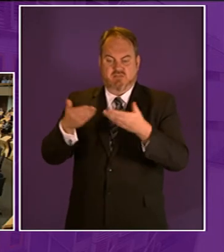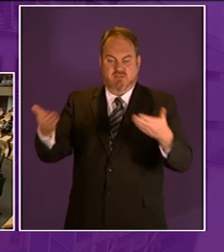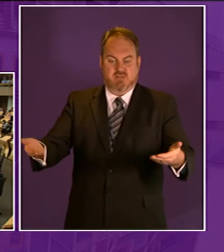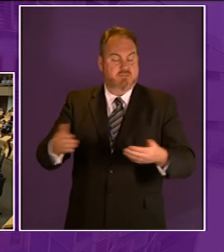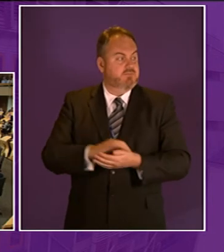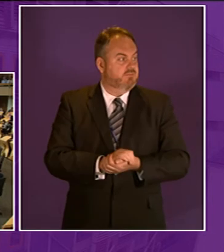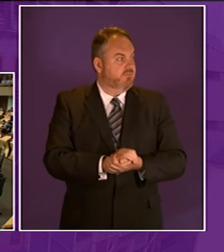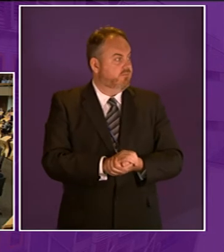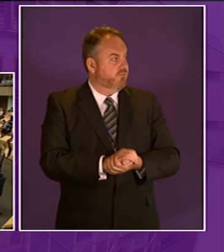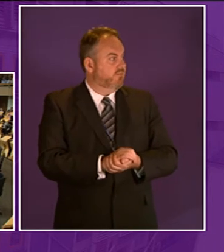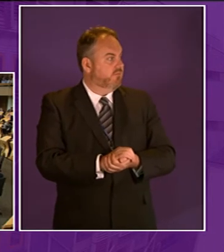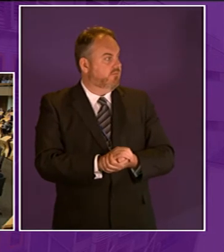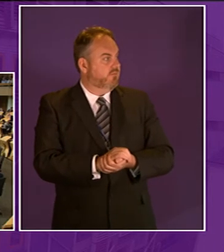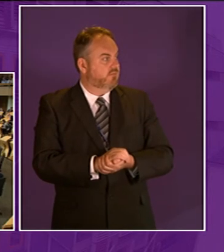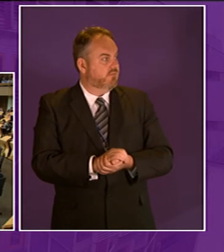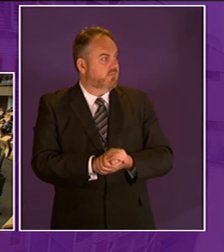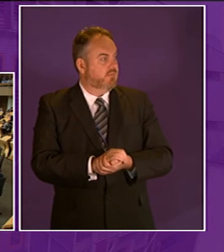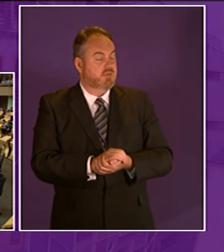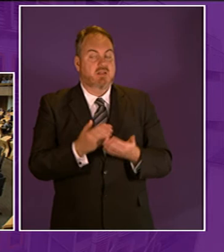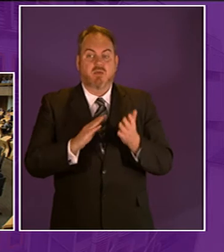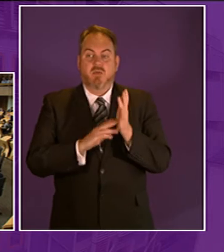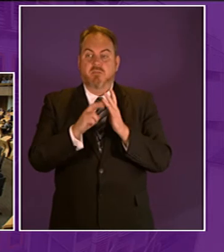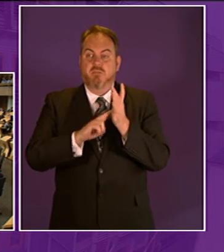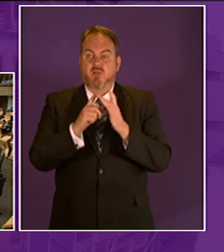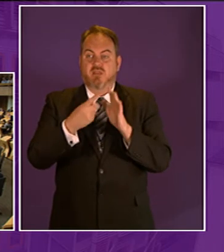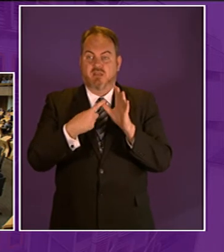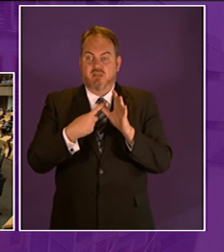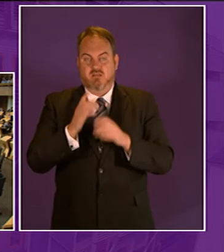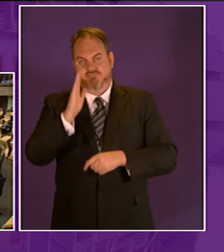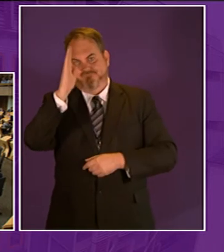Monica Lennon (Central Scotland) (Lab): Given that the cabinet secretary has asked